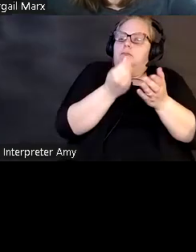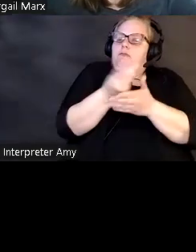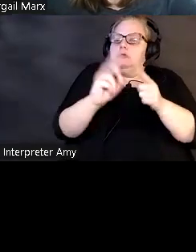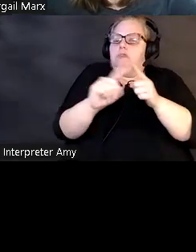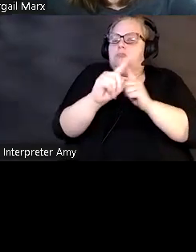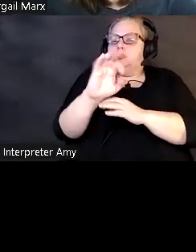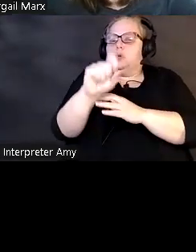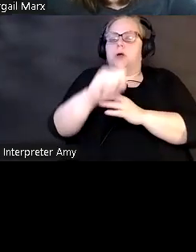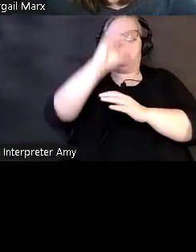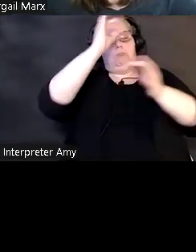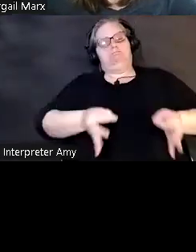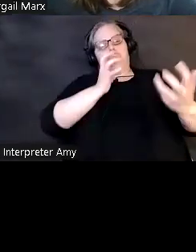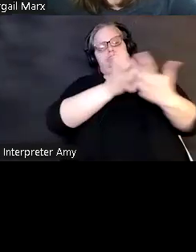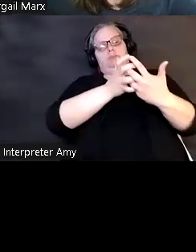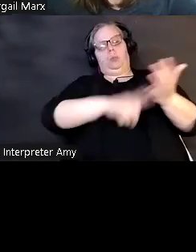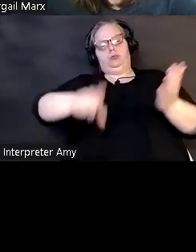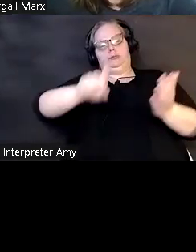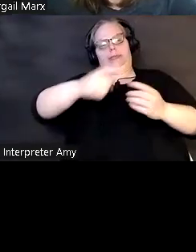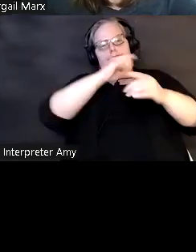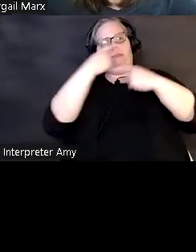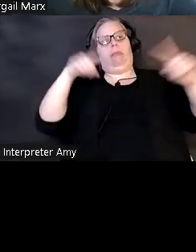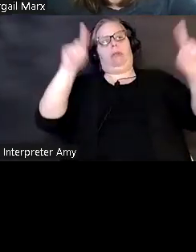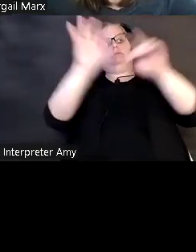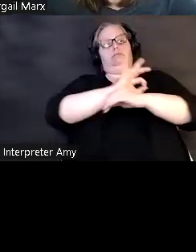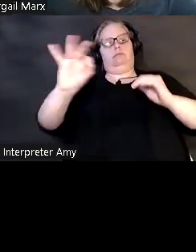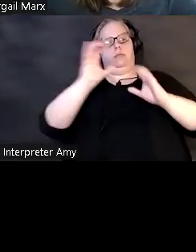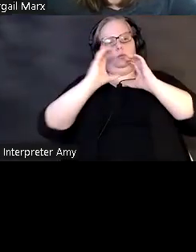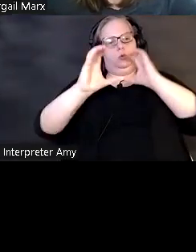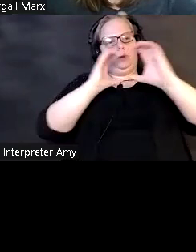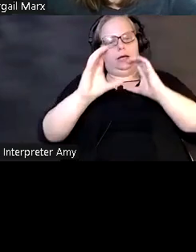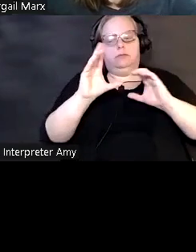to be able to communicate functionally. Really, it's a process of looking at the